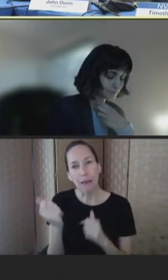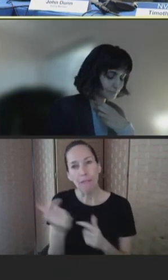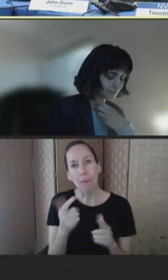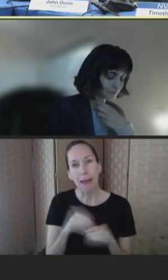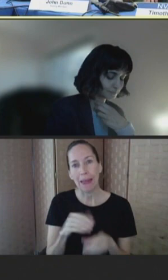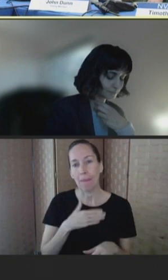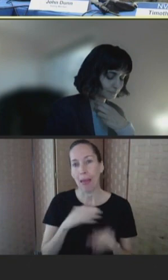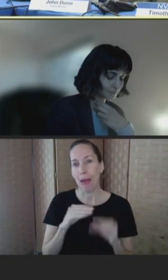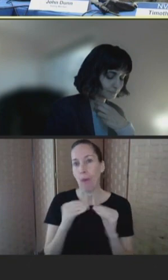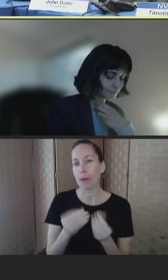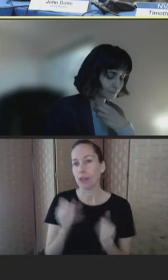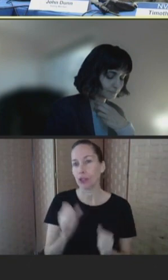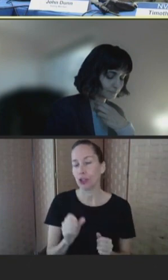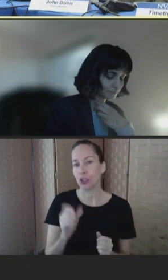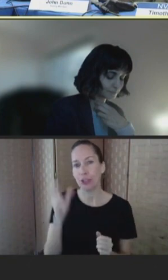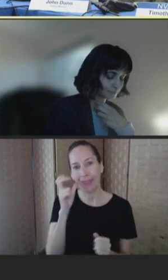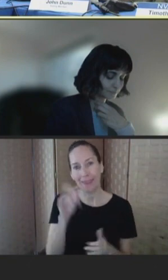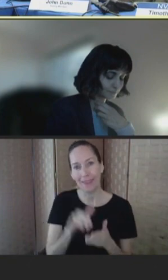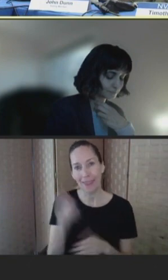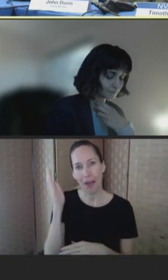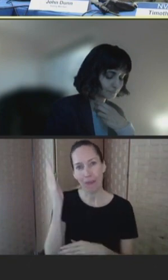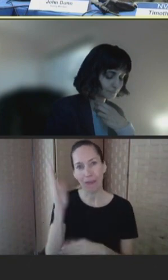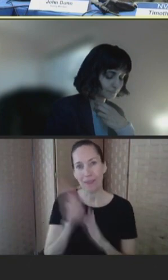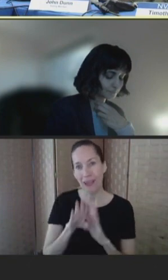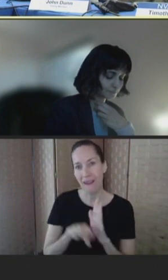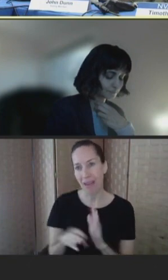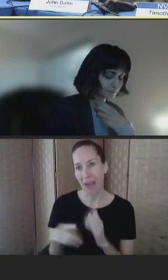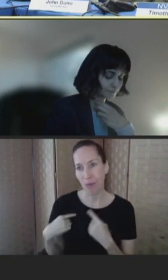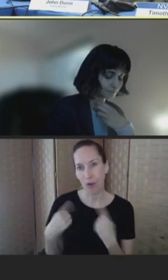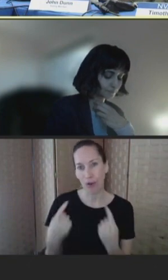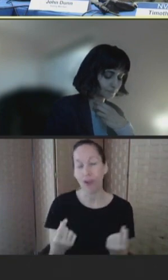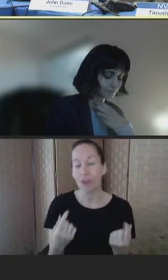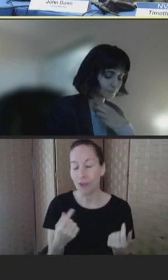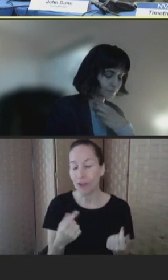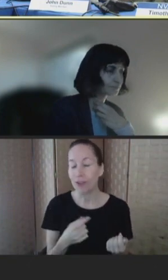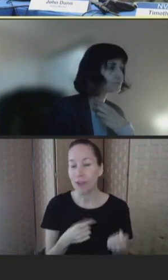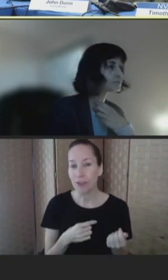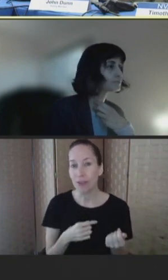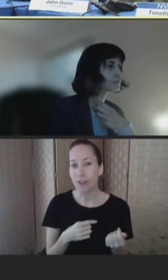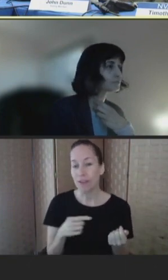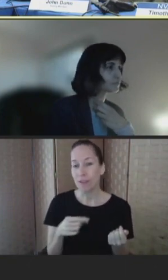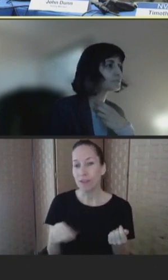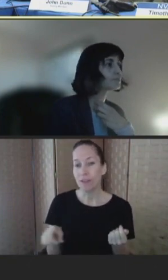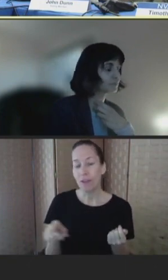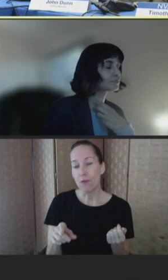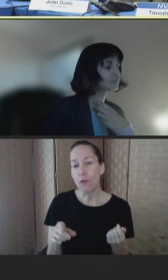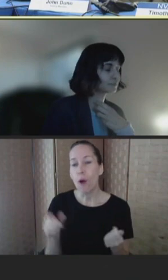half hour because it would reinforce those who occasionally hear a lot of stuff and sit on the